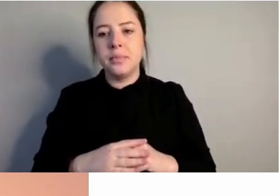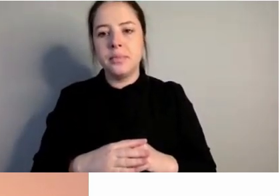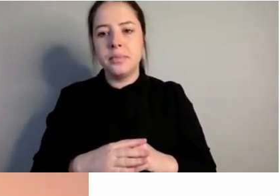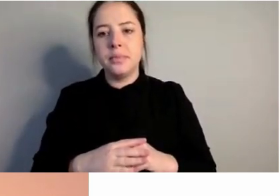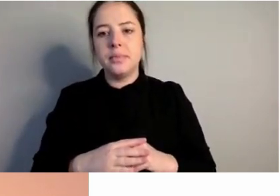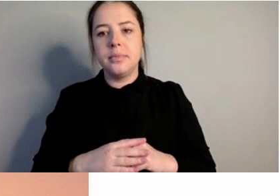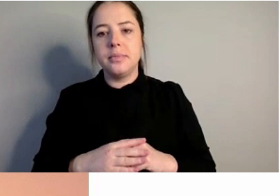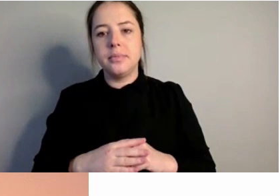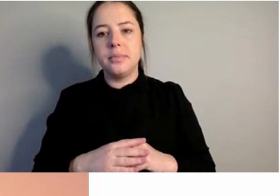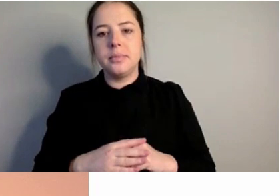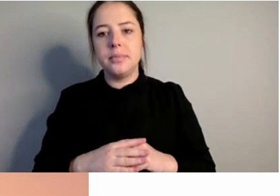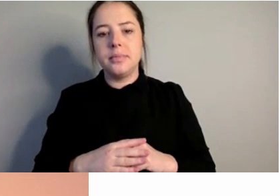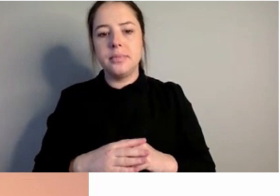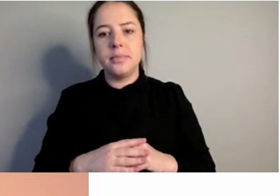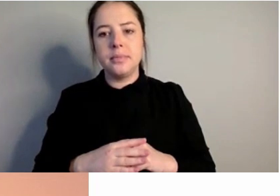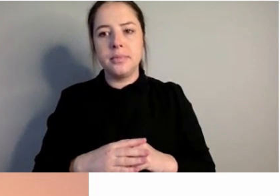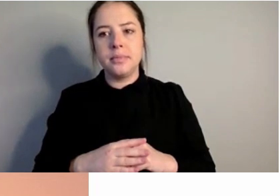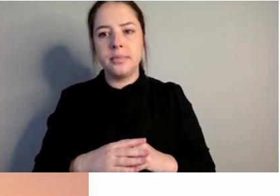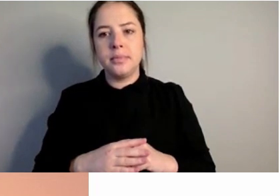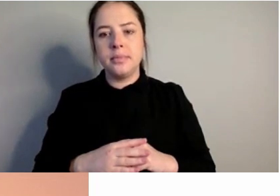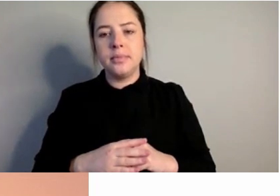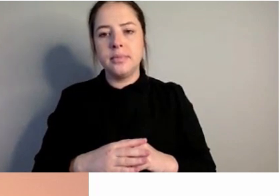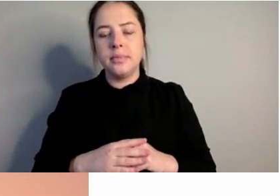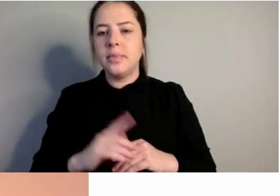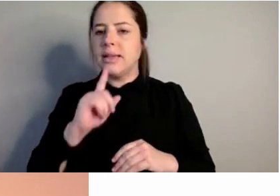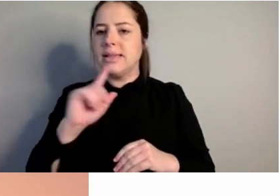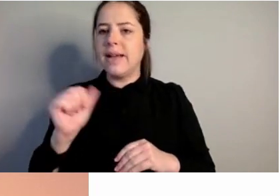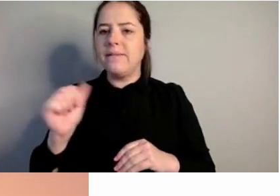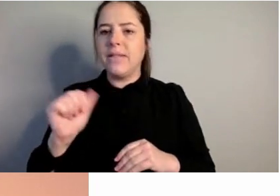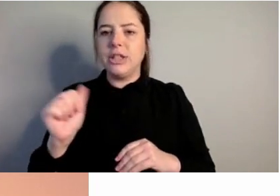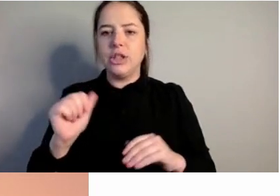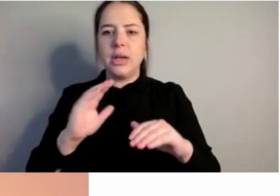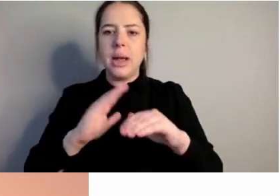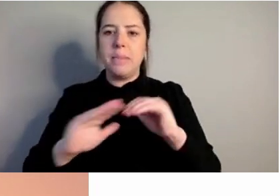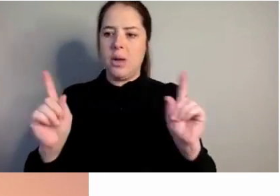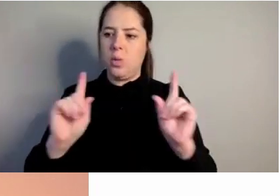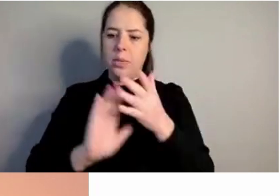As I mentioned, we've been putting a lot of thought into what are the domains of excellence for being a public servant.